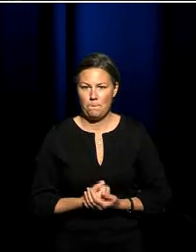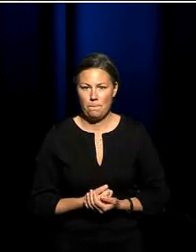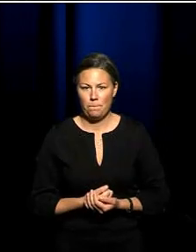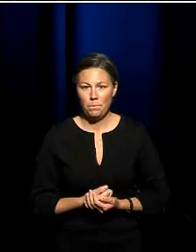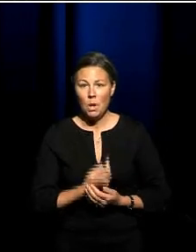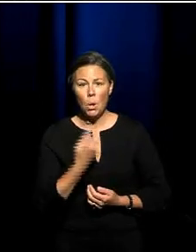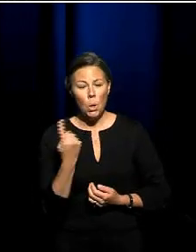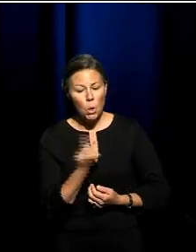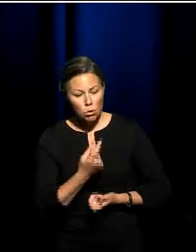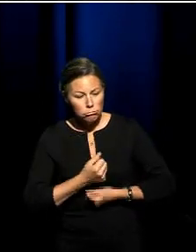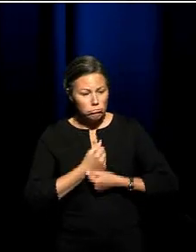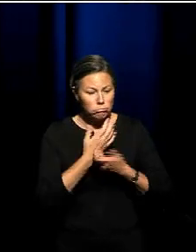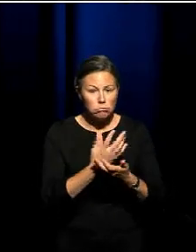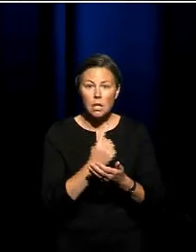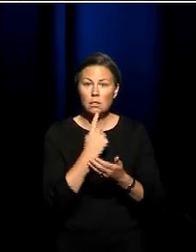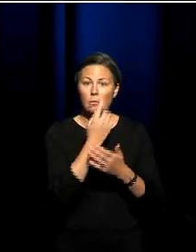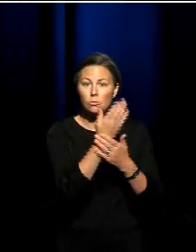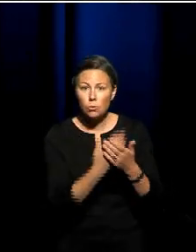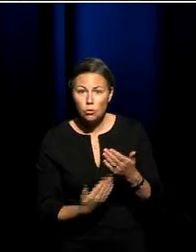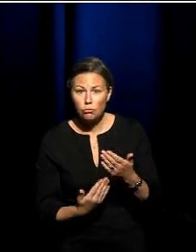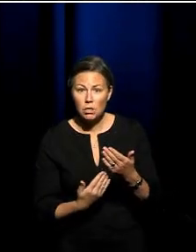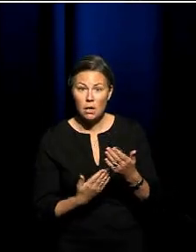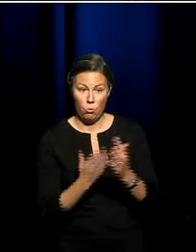their experiences in private session will have the same protection as